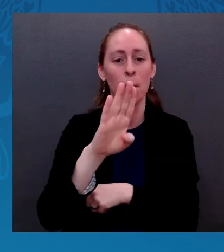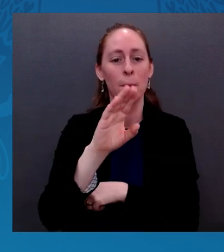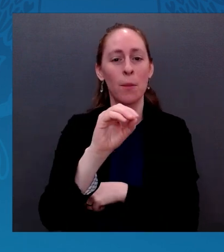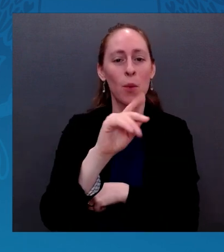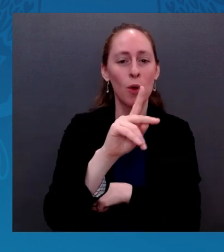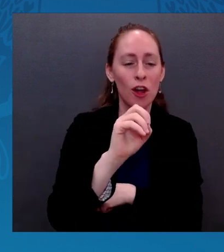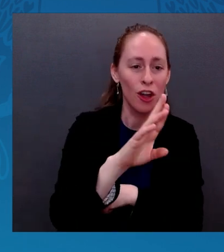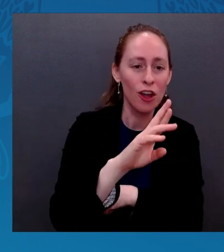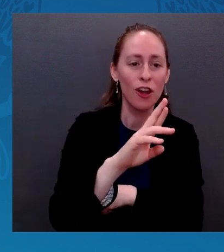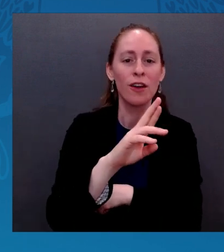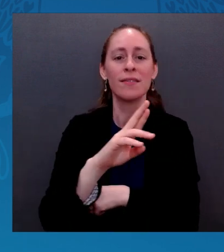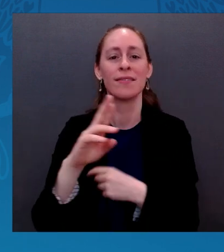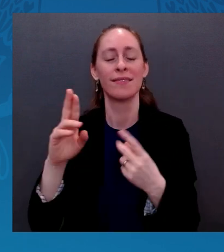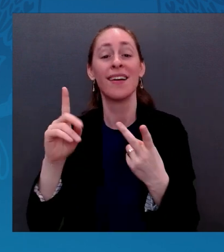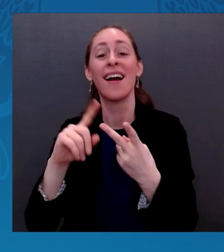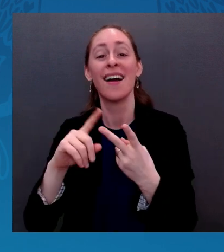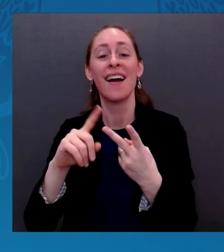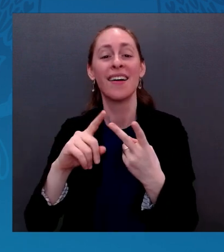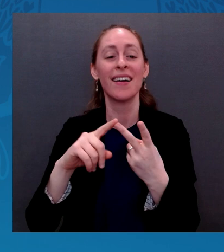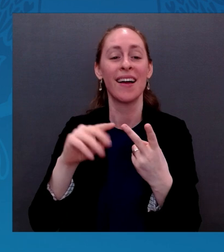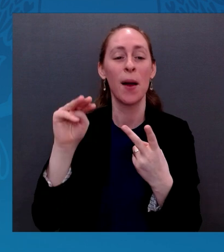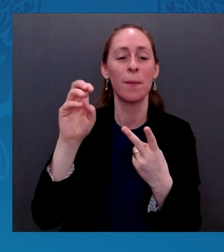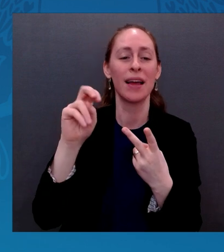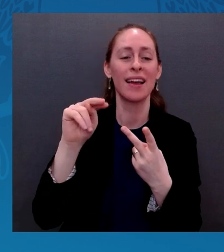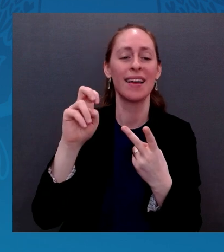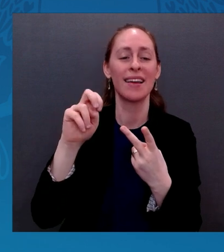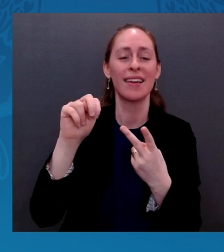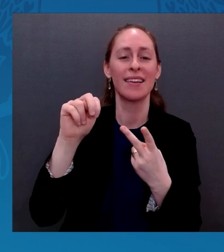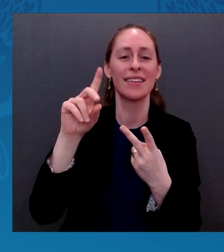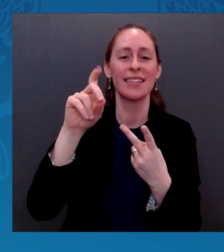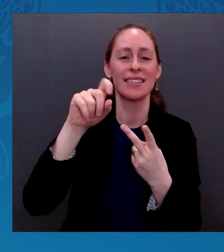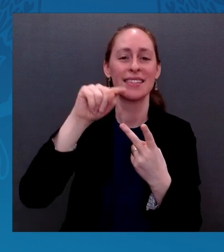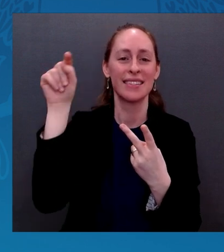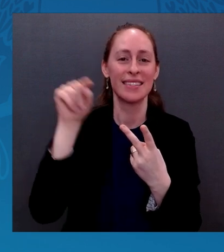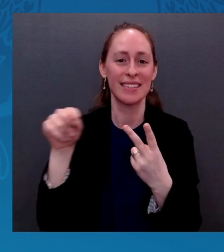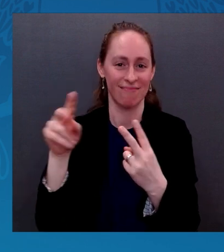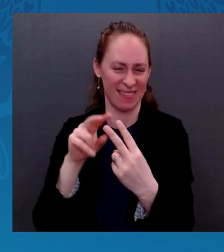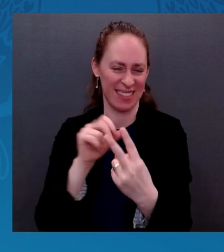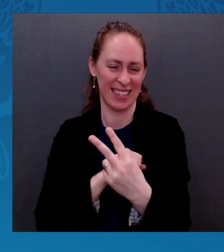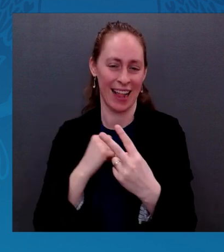especially at this point. And I want to thank you too, because I have served with them in the United States Senate,